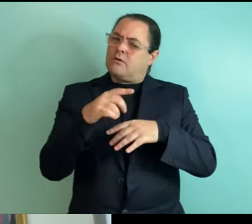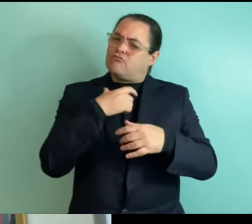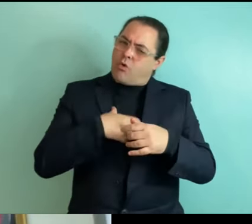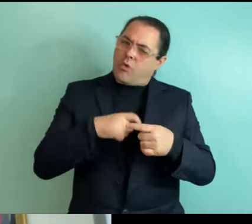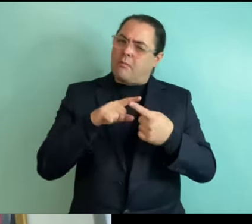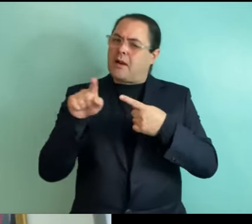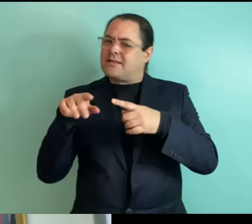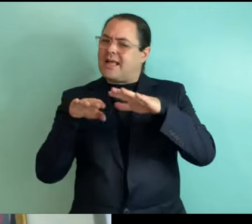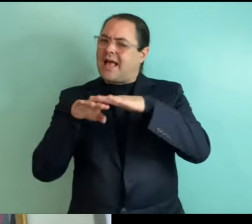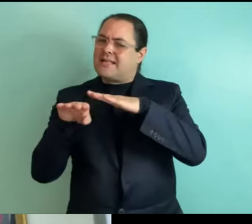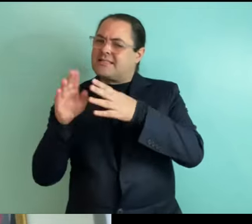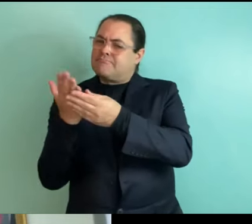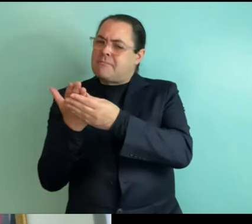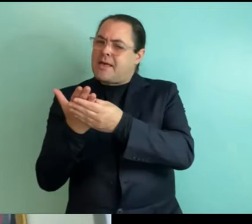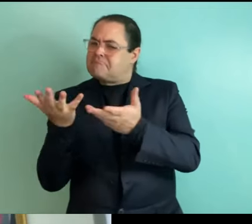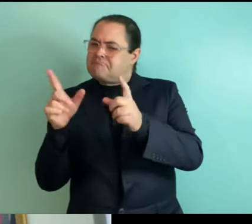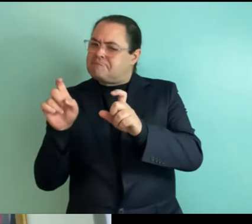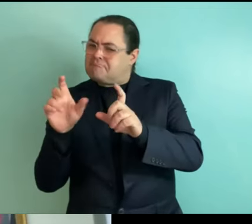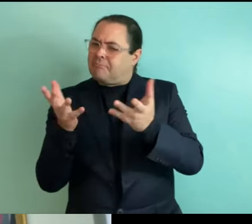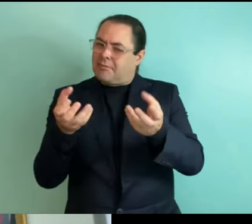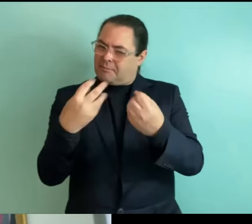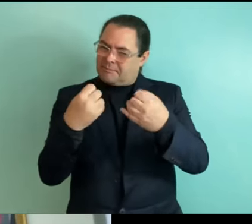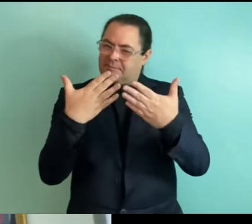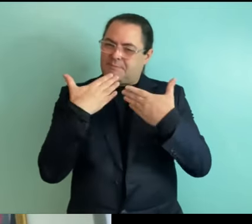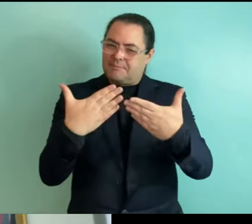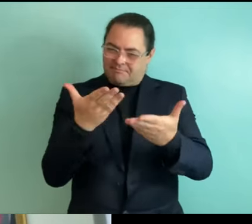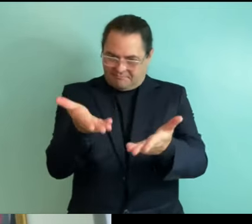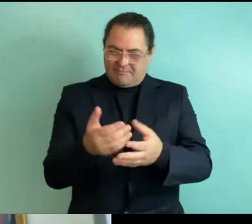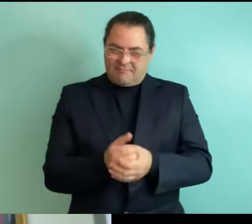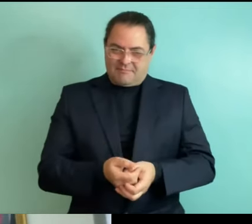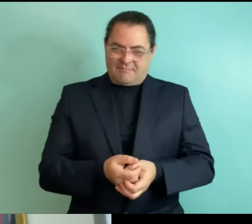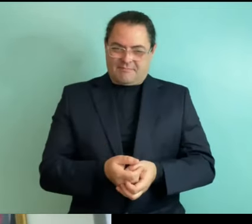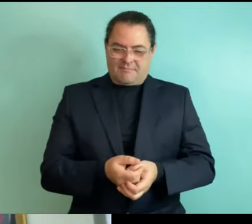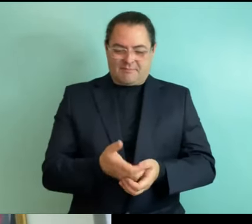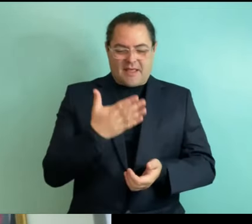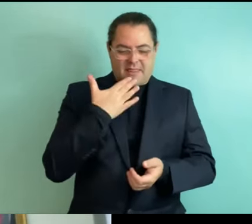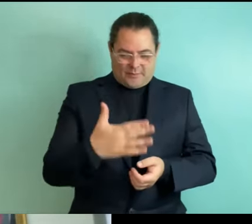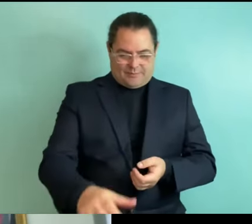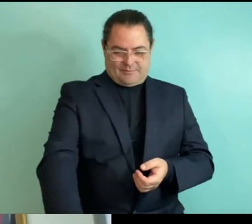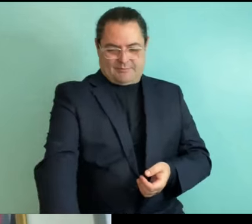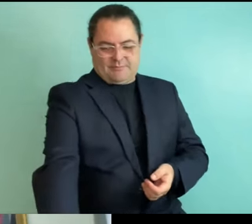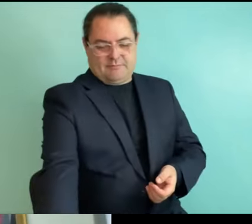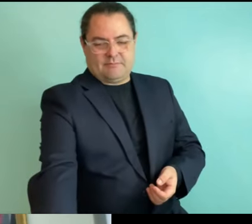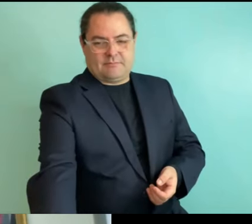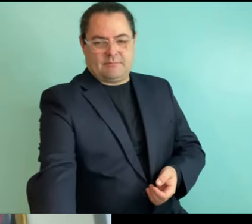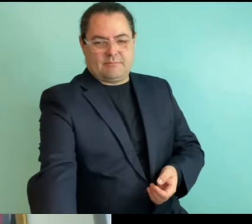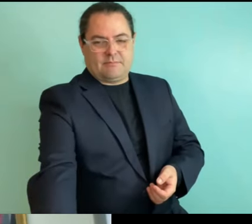network. 11:44:05 So, over to you miss on the Langley. 11:44:08 Okay, thank you very much. I'm good morning everyone.